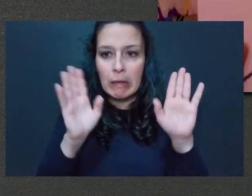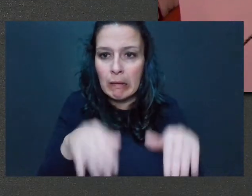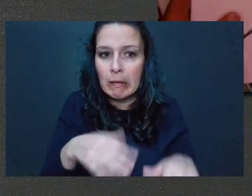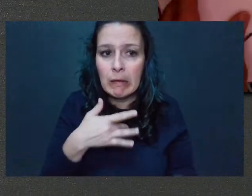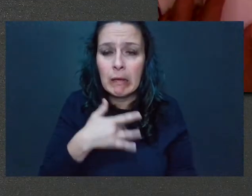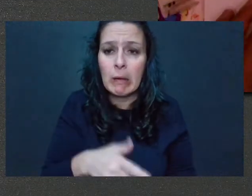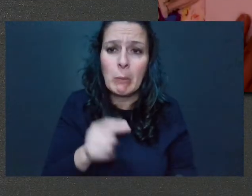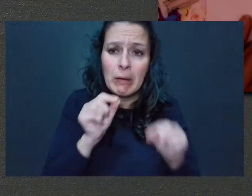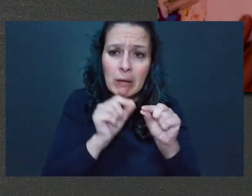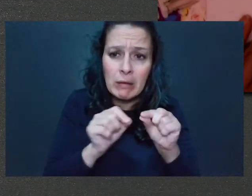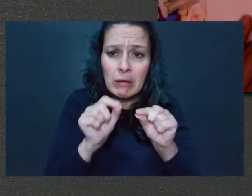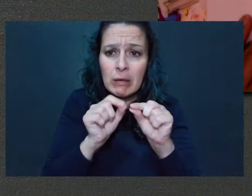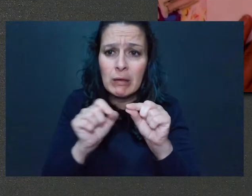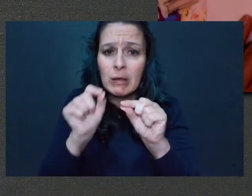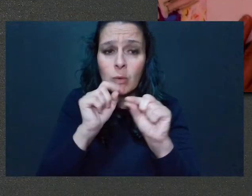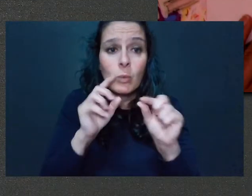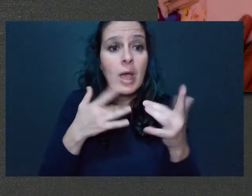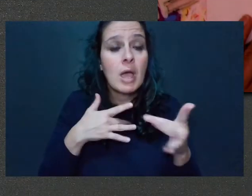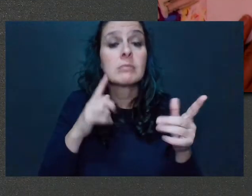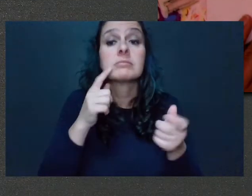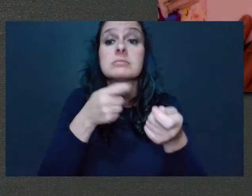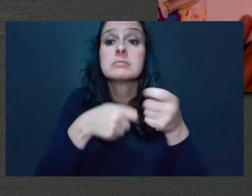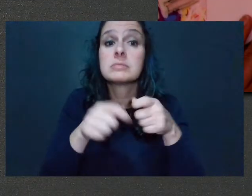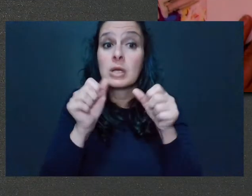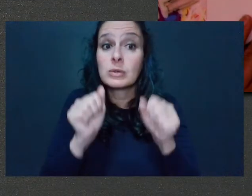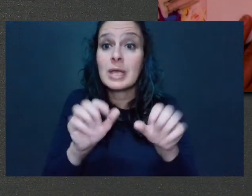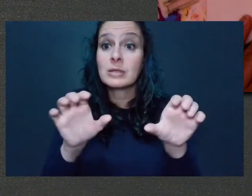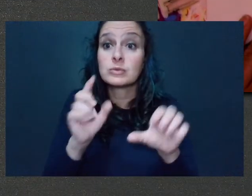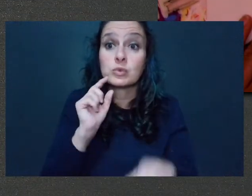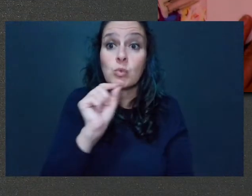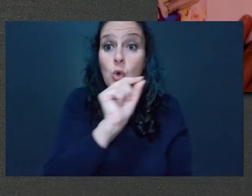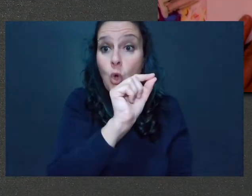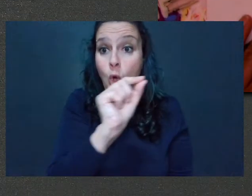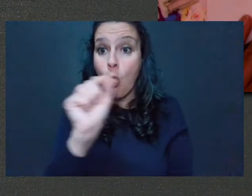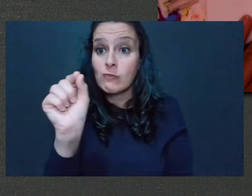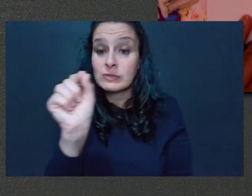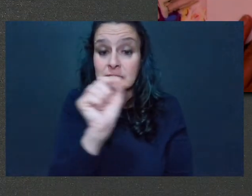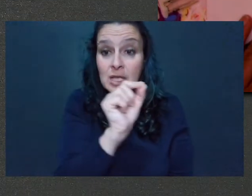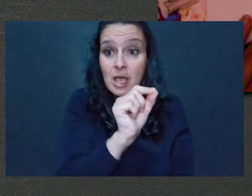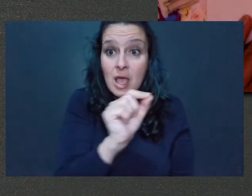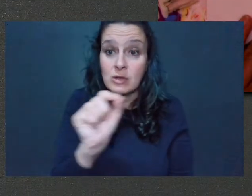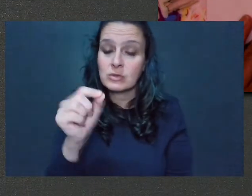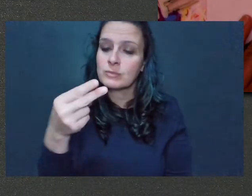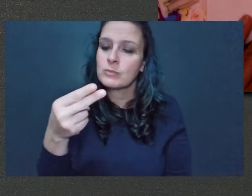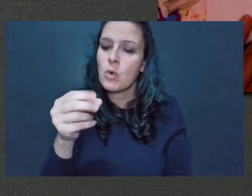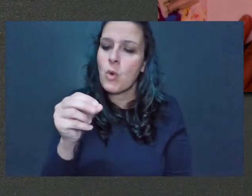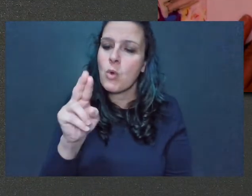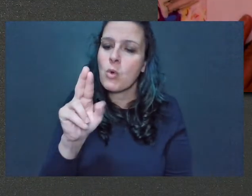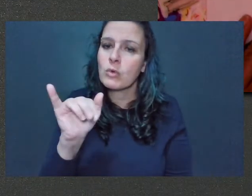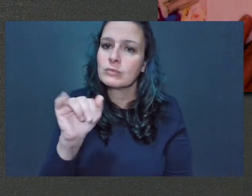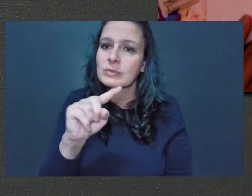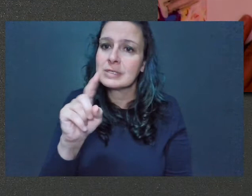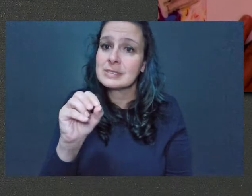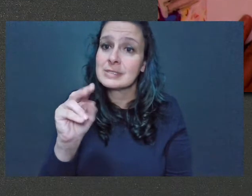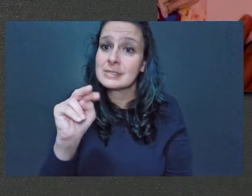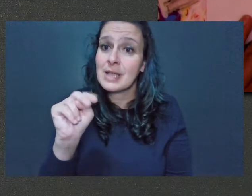you could take and do some horizontal lines that go straight across.